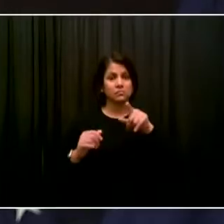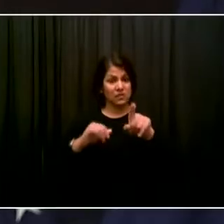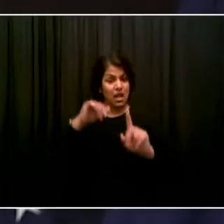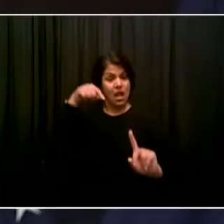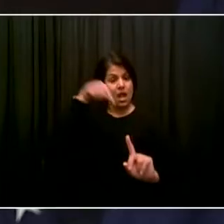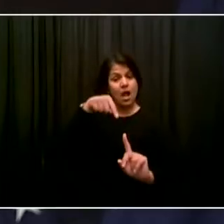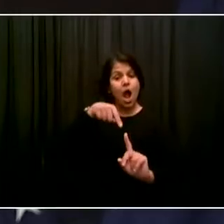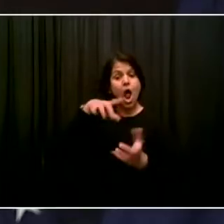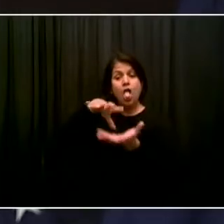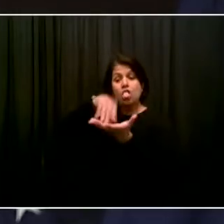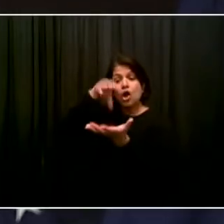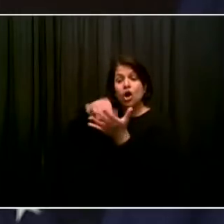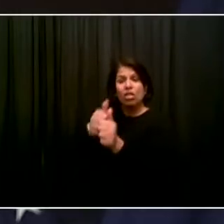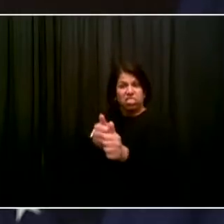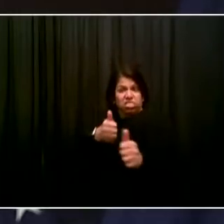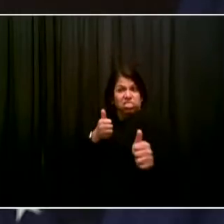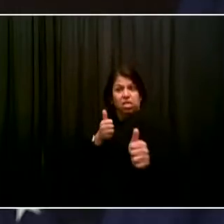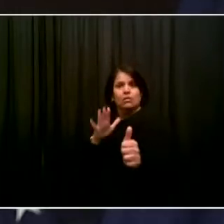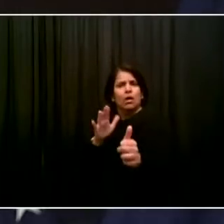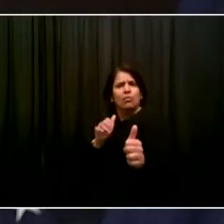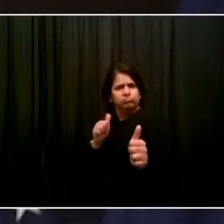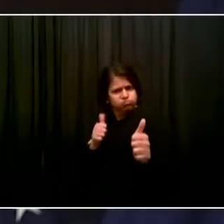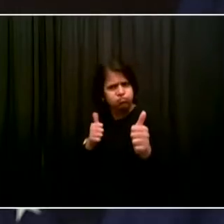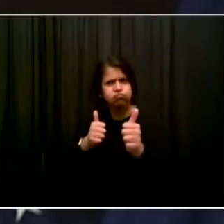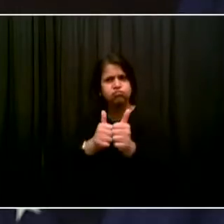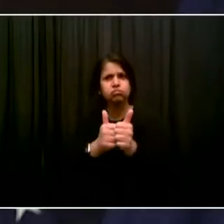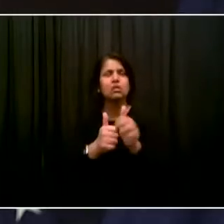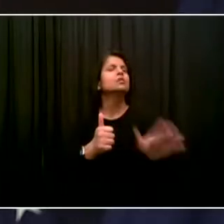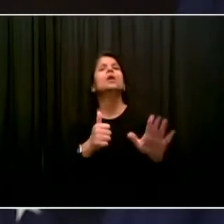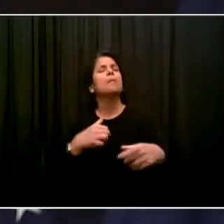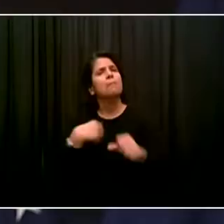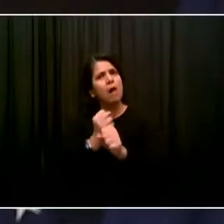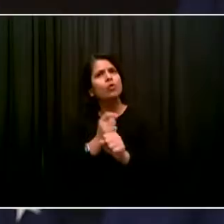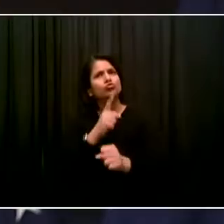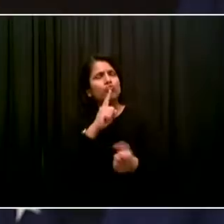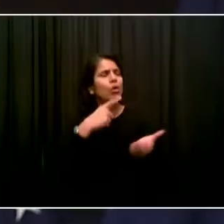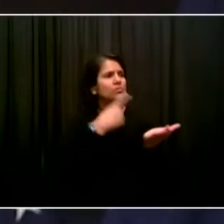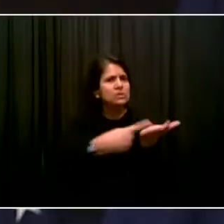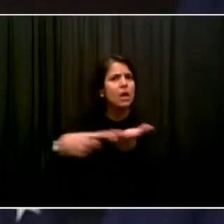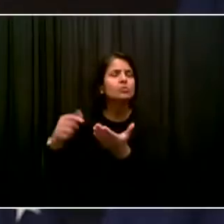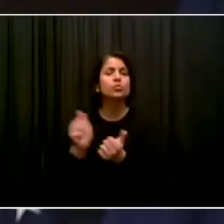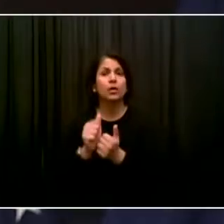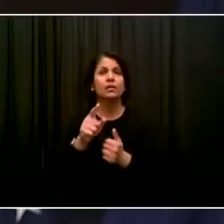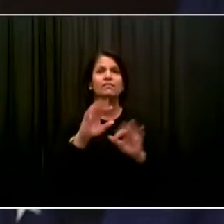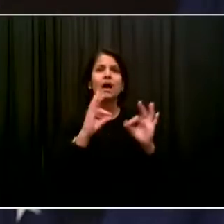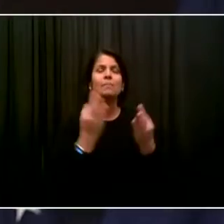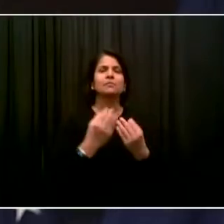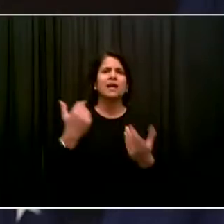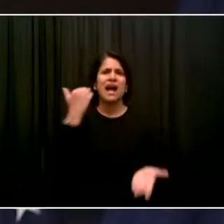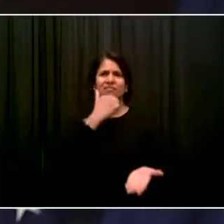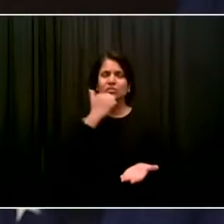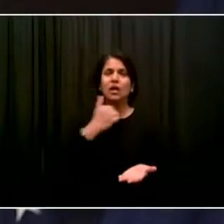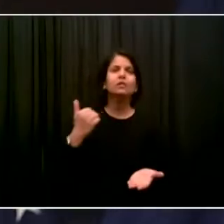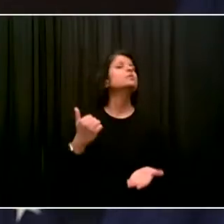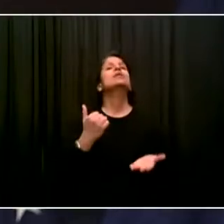NOW, THAT ISSUE OF LEARNING